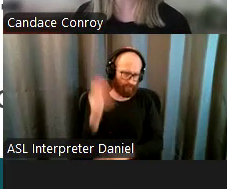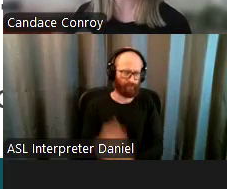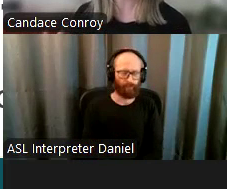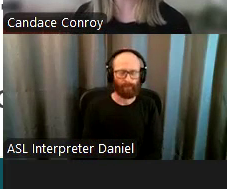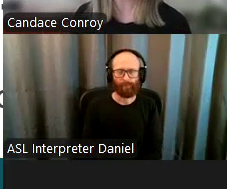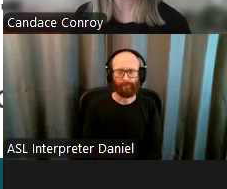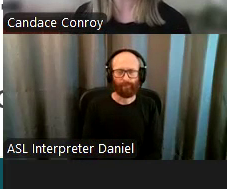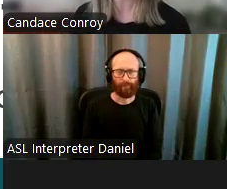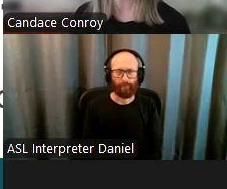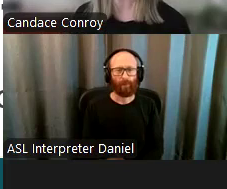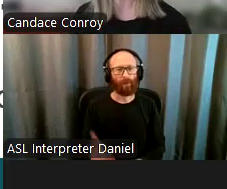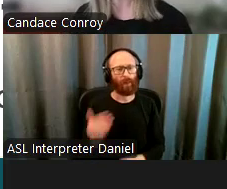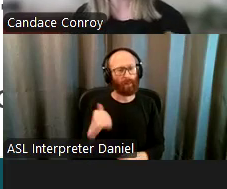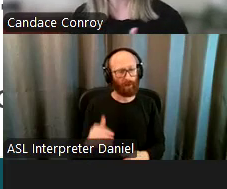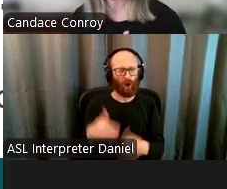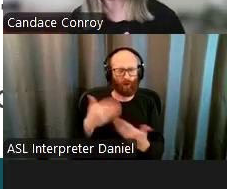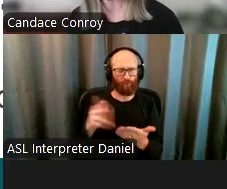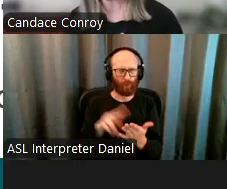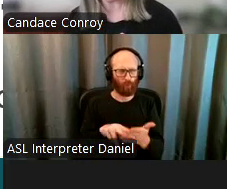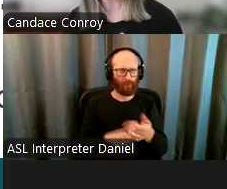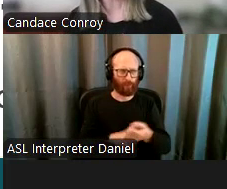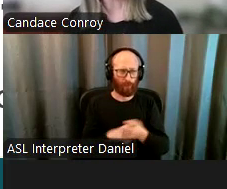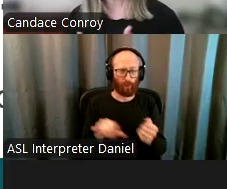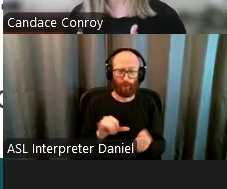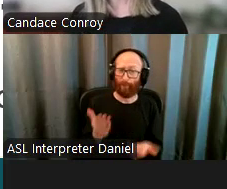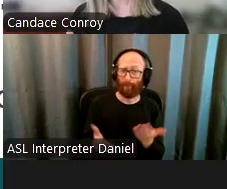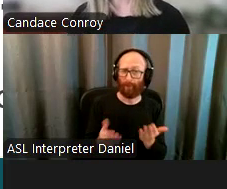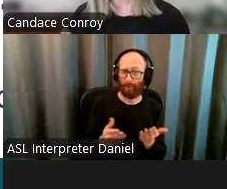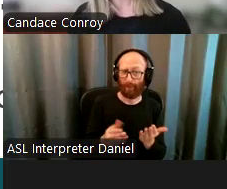Then offering reading support too; so maybe students are working in pairs. So again,